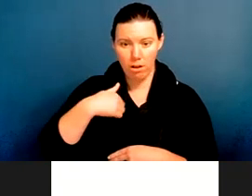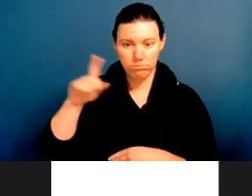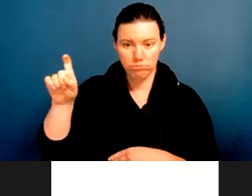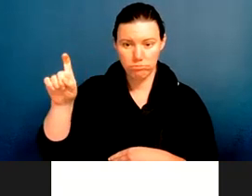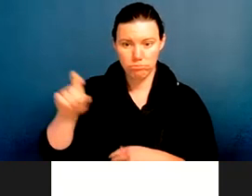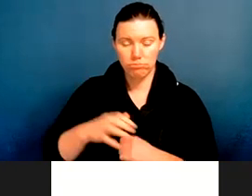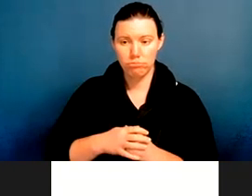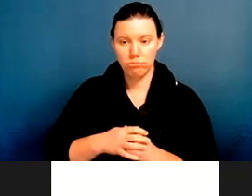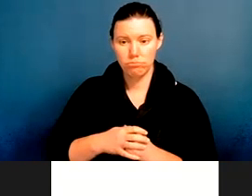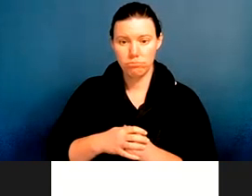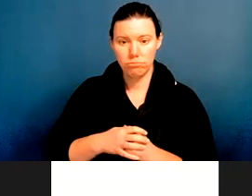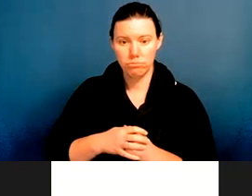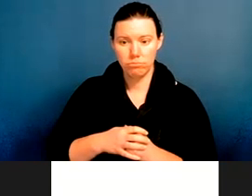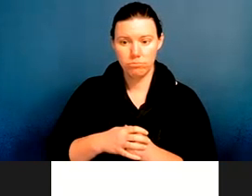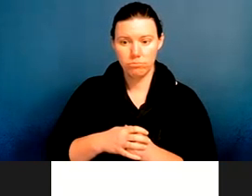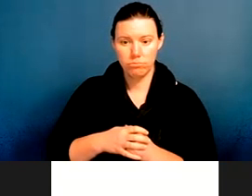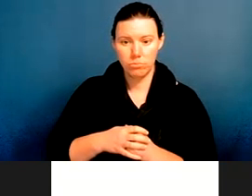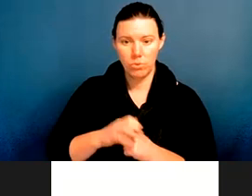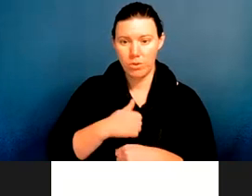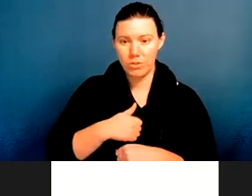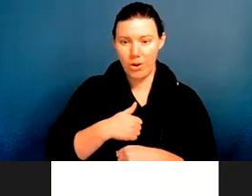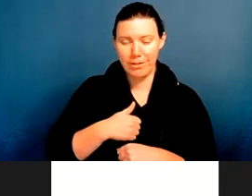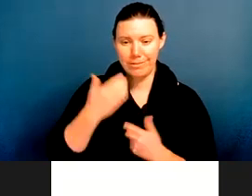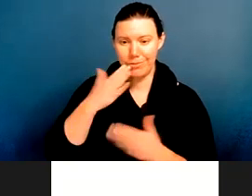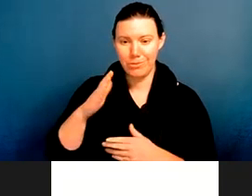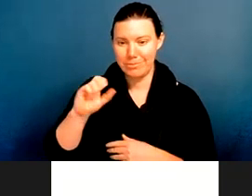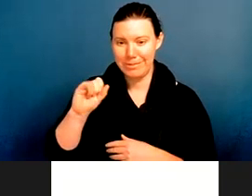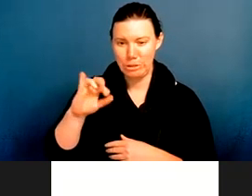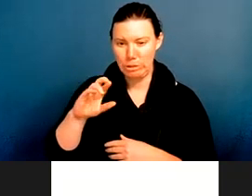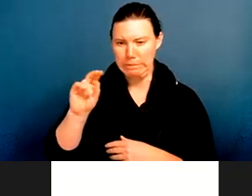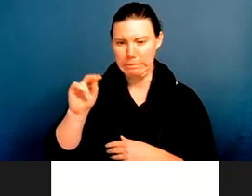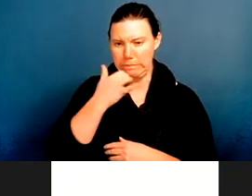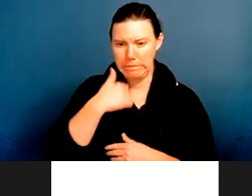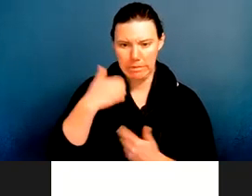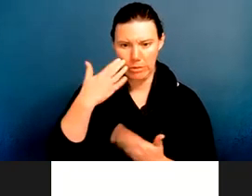Or, sorry, correct me if I'm wrong and you should be unmuted. [Ross] Yes.